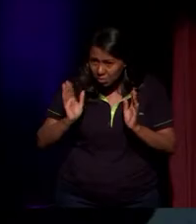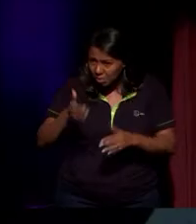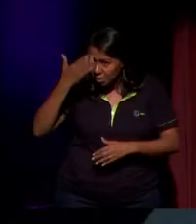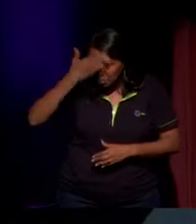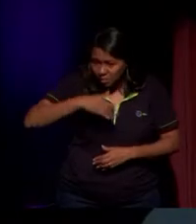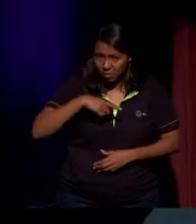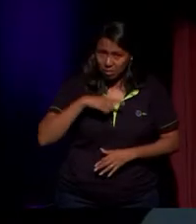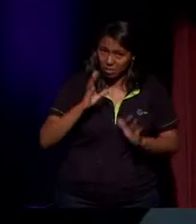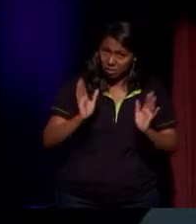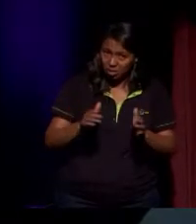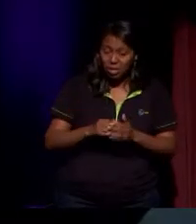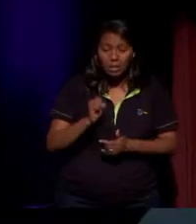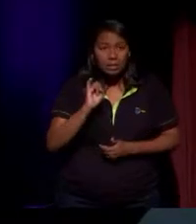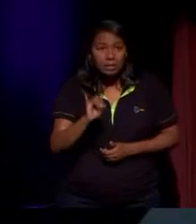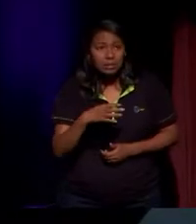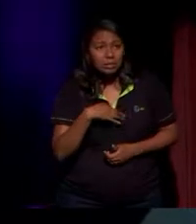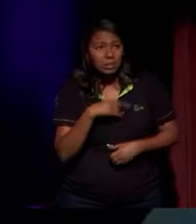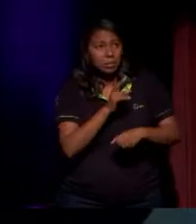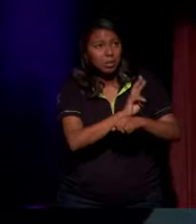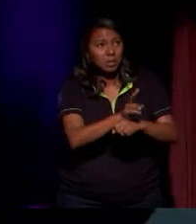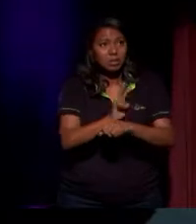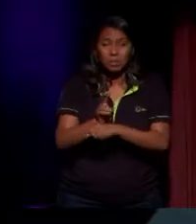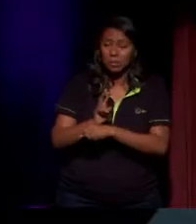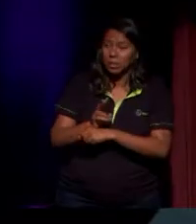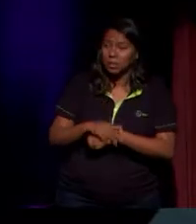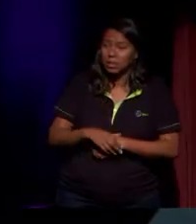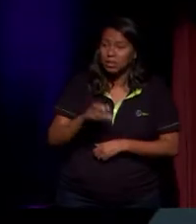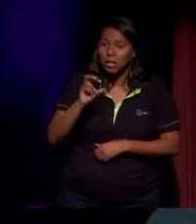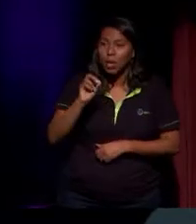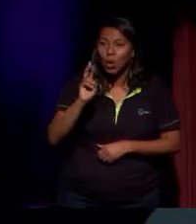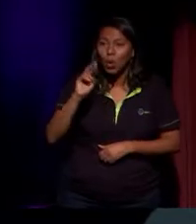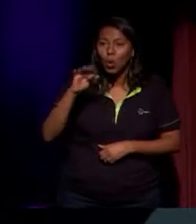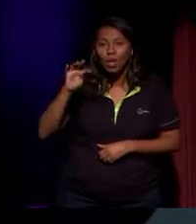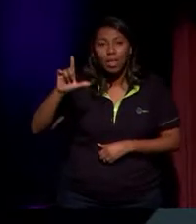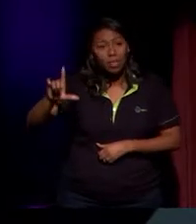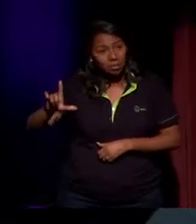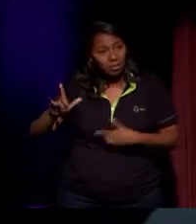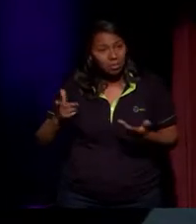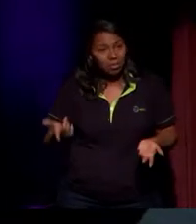it is hoped that the Eastern visions of the world to comfort,